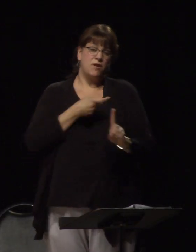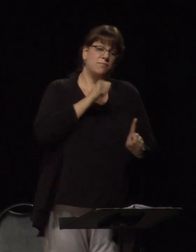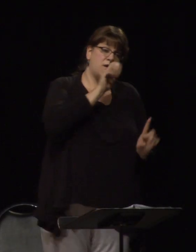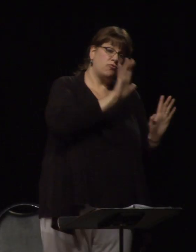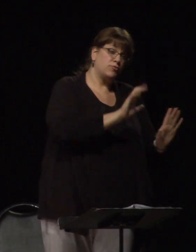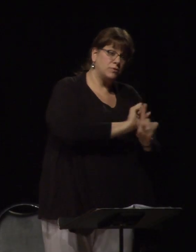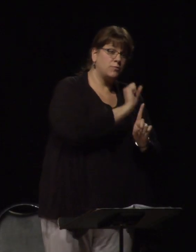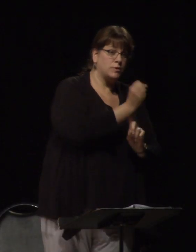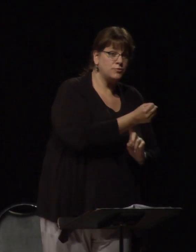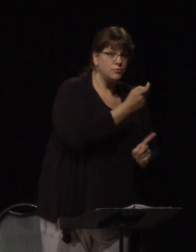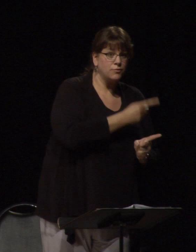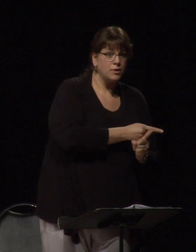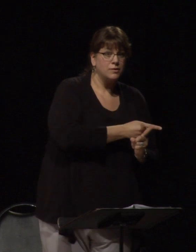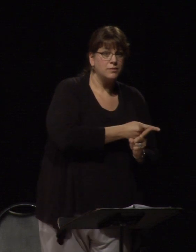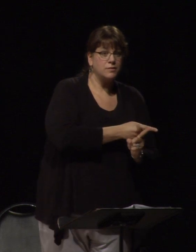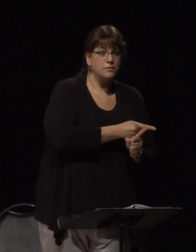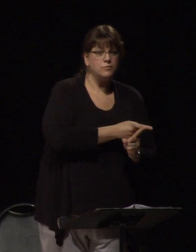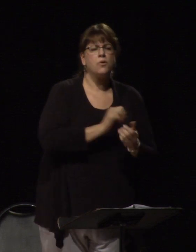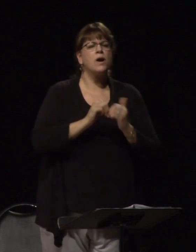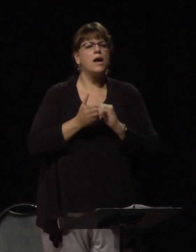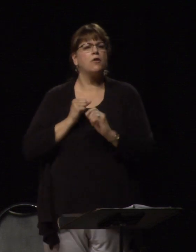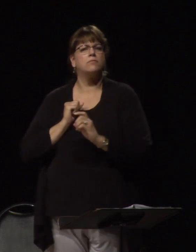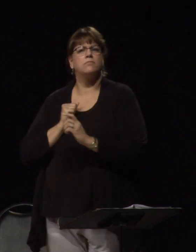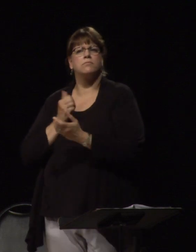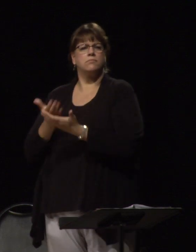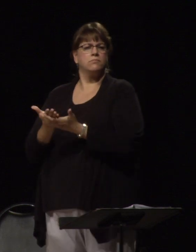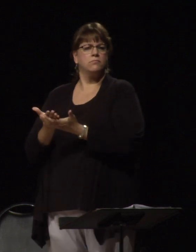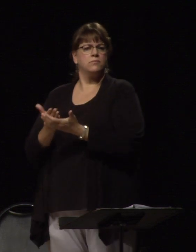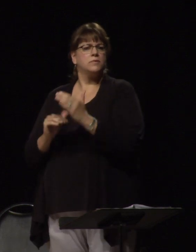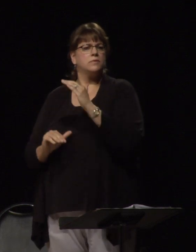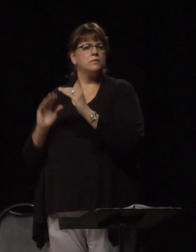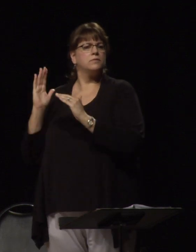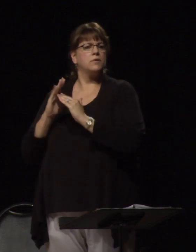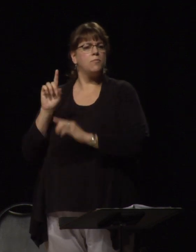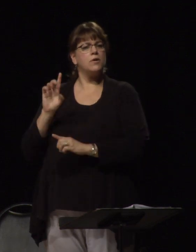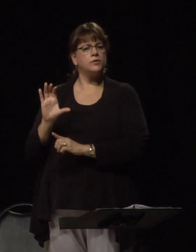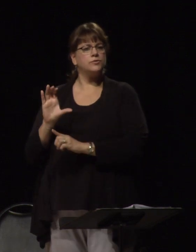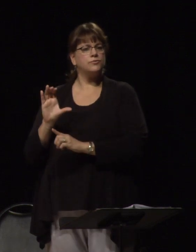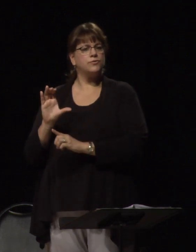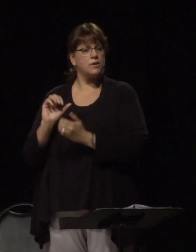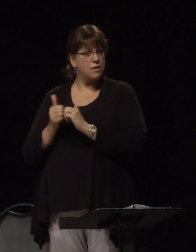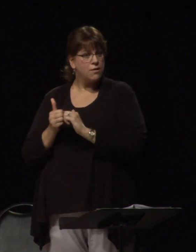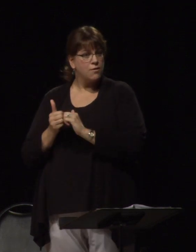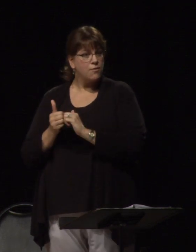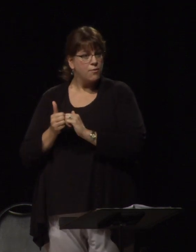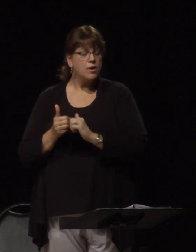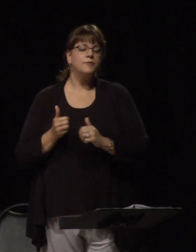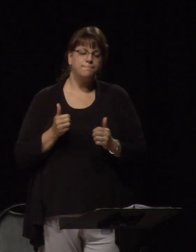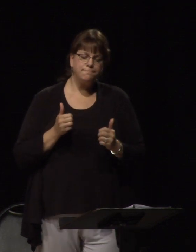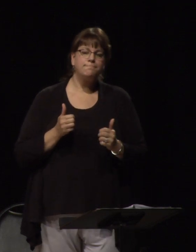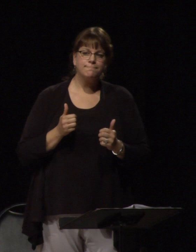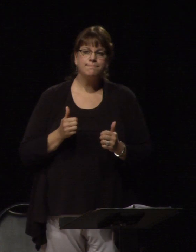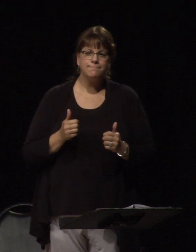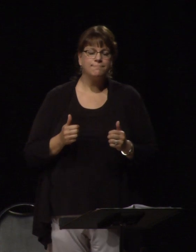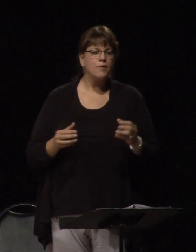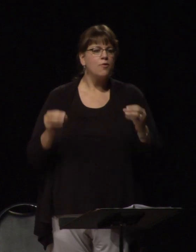WHAT WILL IT TAKE TO GET THERE? WE NEED TO CONTINUE ON OUR PATH TO EXTEND OUR GEOGRAPHIC REACH IN OUR RECRUITMENT OF THE MOST